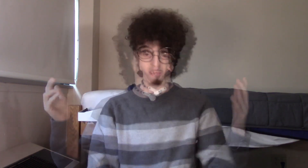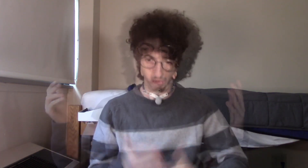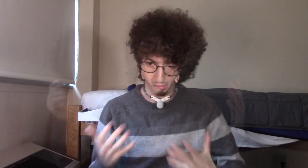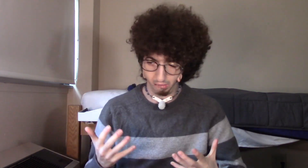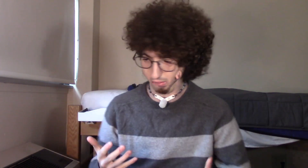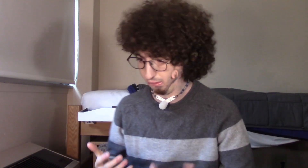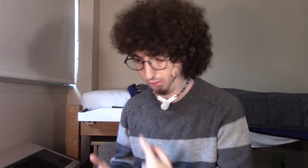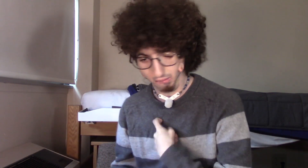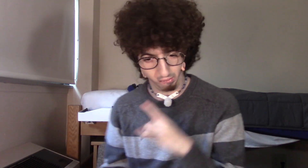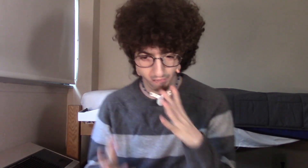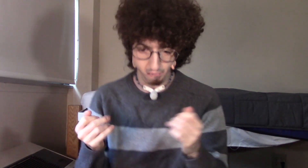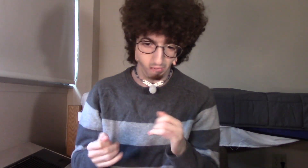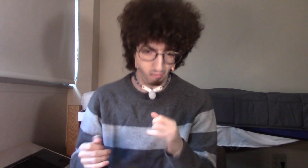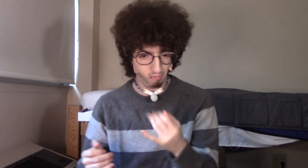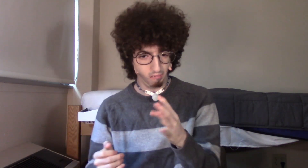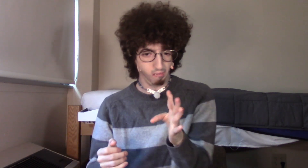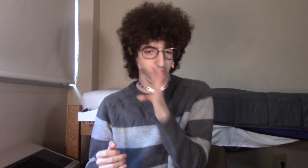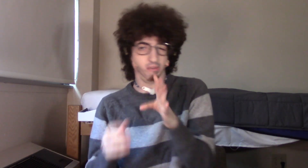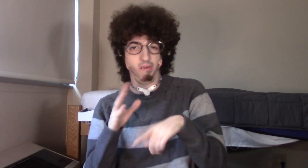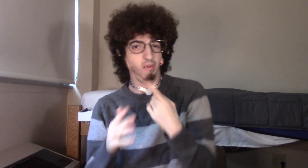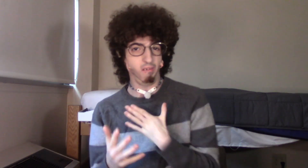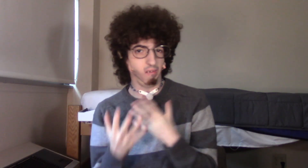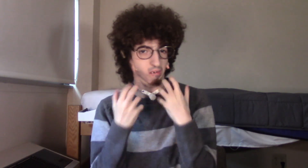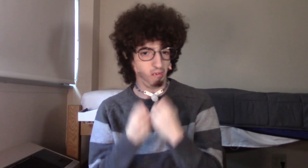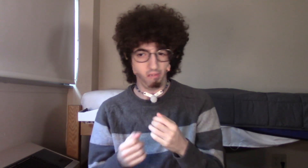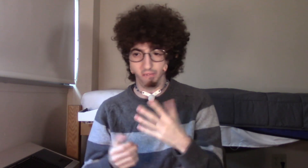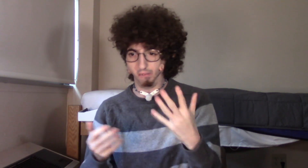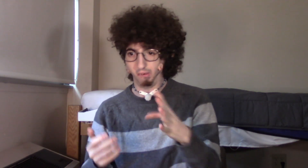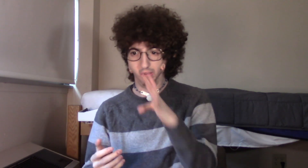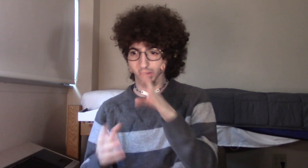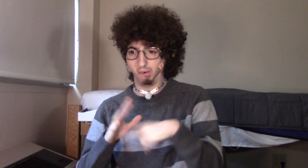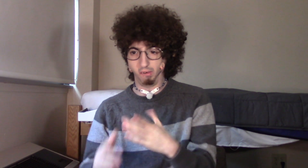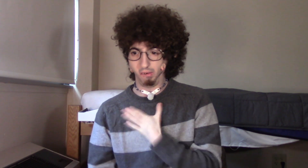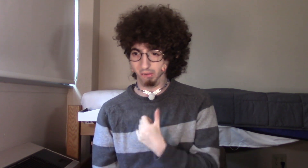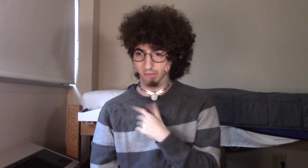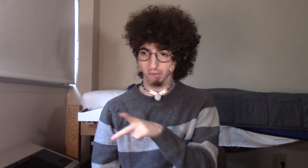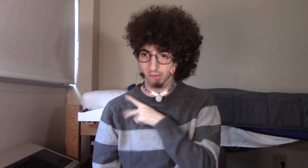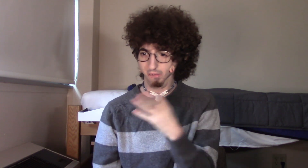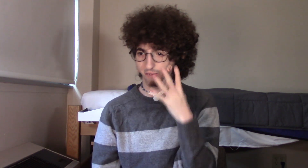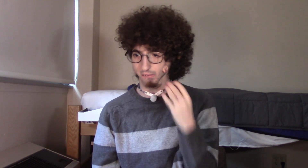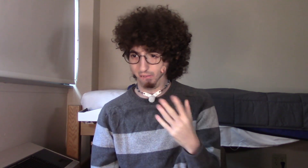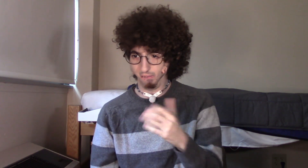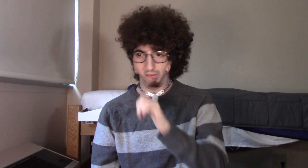Yeah, I really want to talk about my passions, talk about my own personal experiences